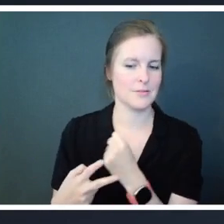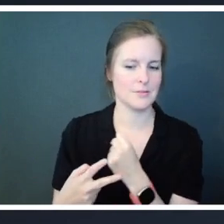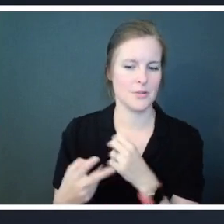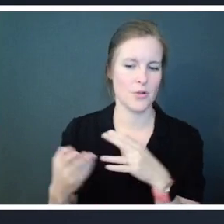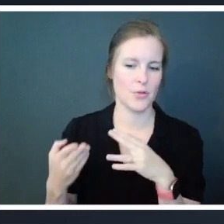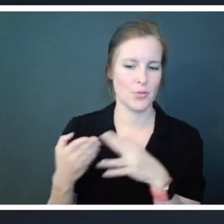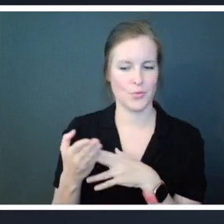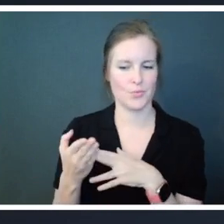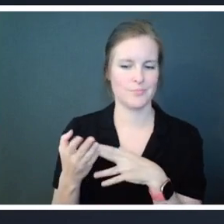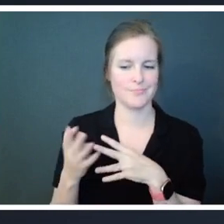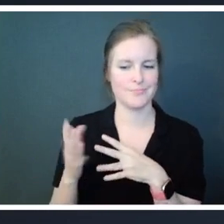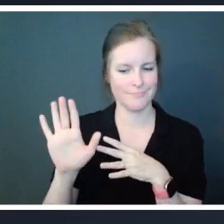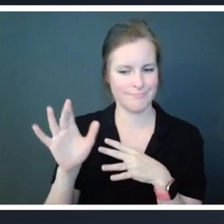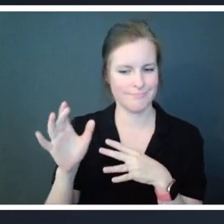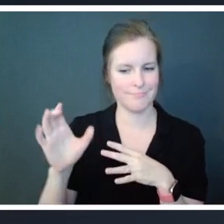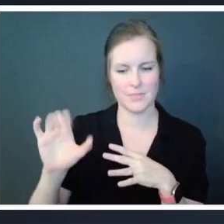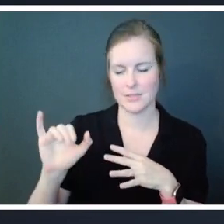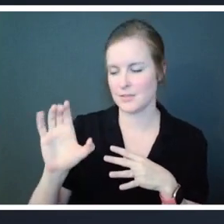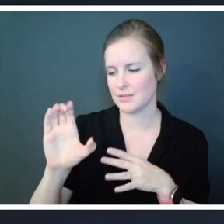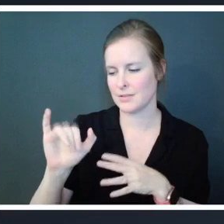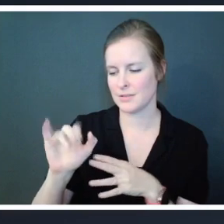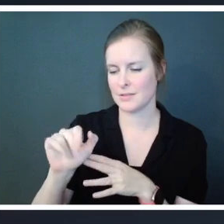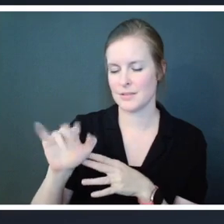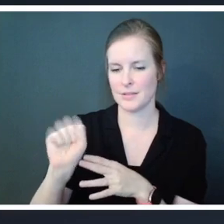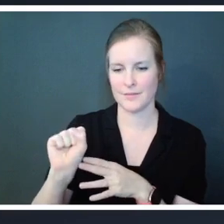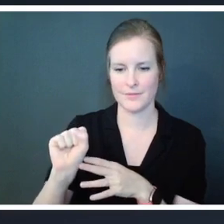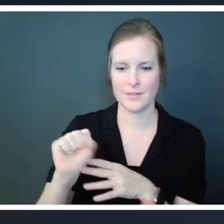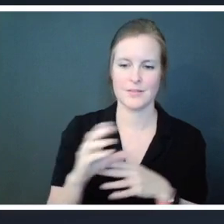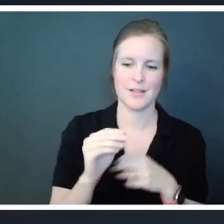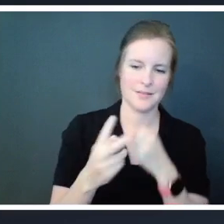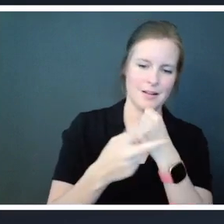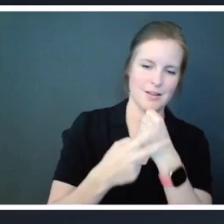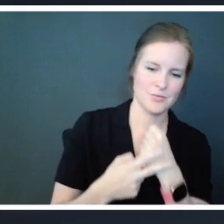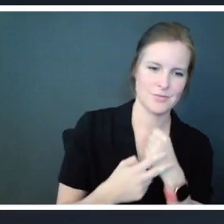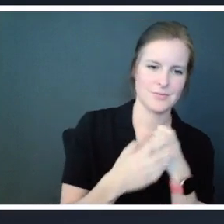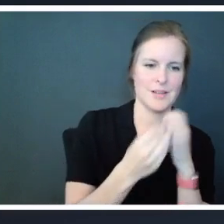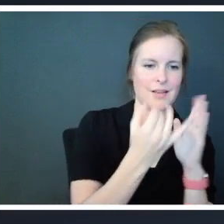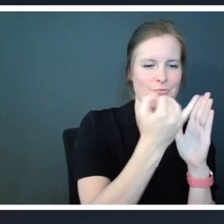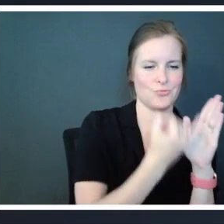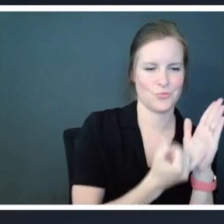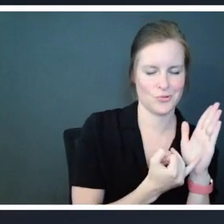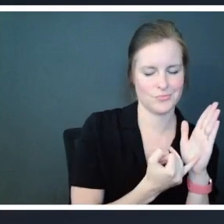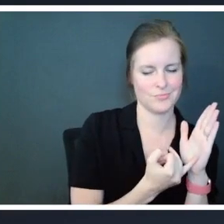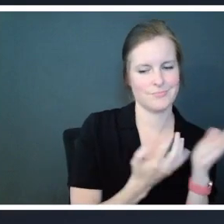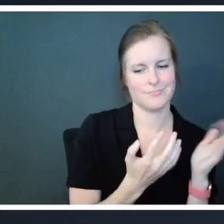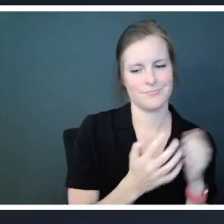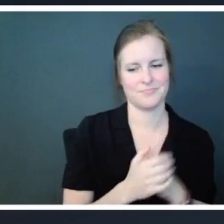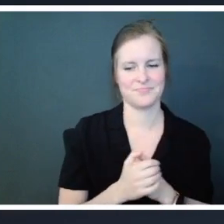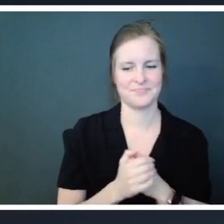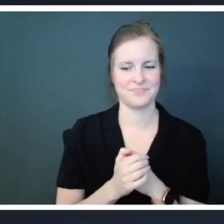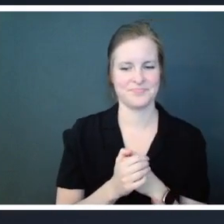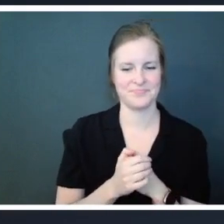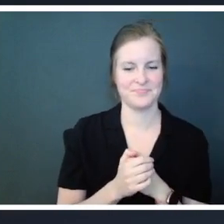and art. And I want to share one of what that could look like. So, on the next slide.